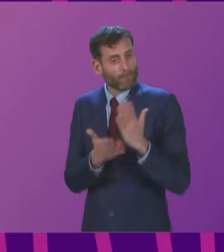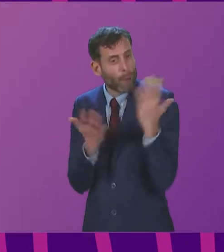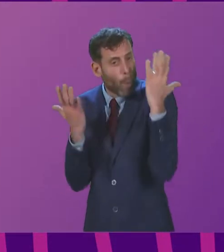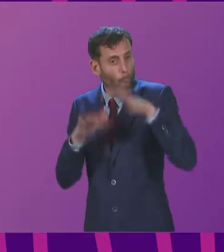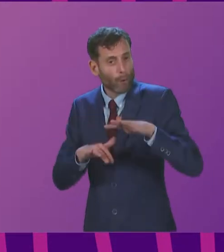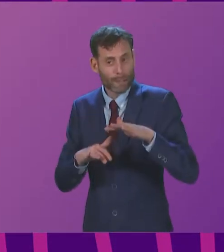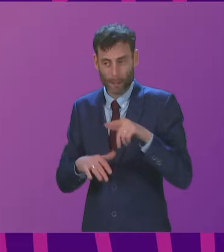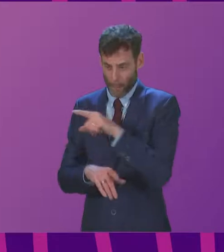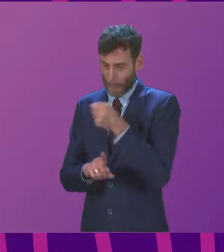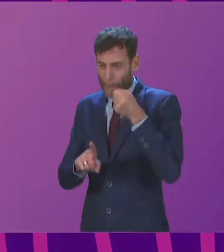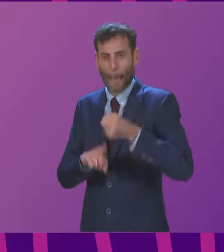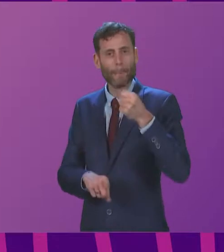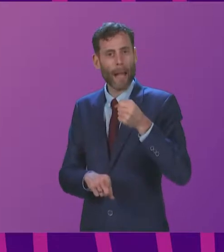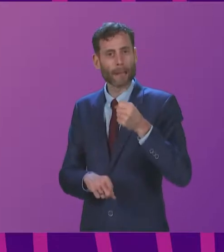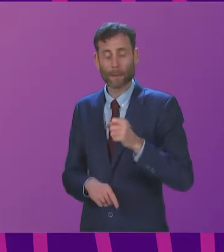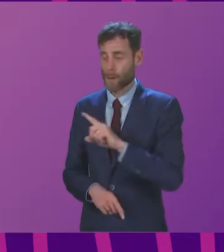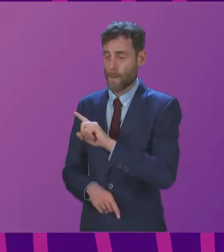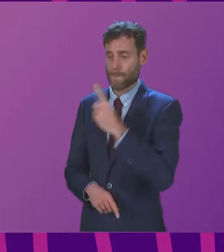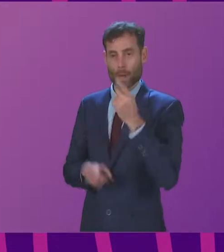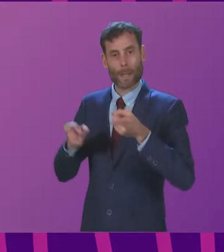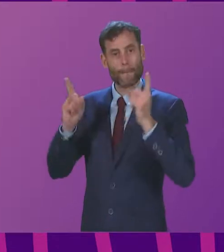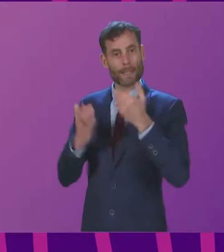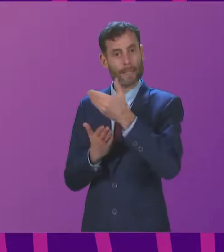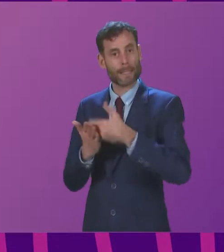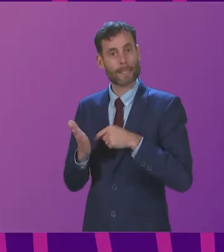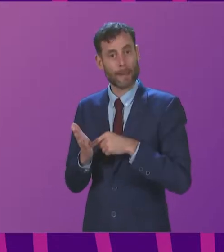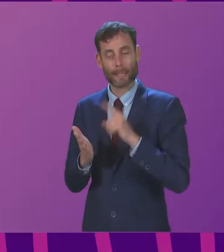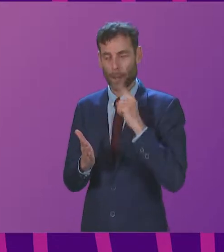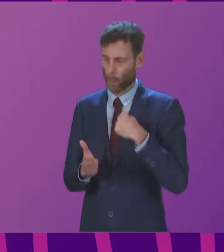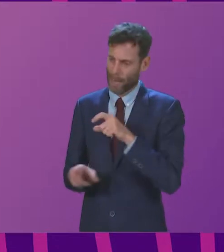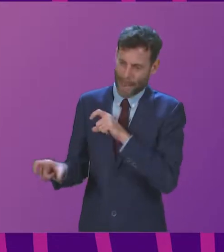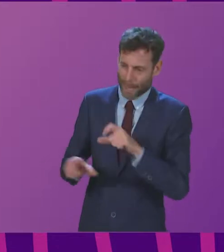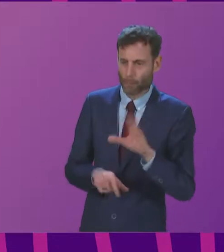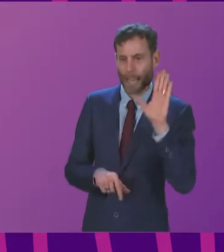The First Minister said in her statement: “We will continue to liaise closely with businesses about that”.